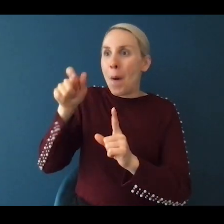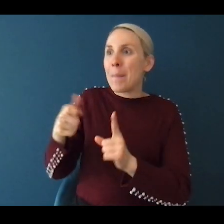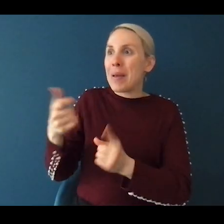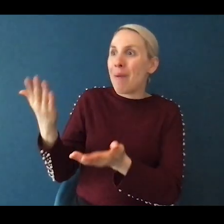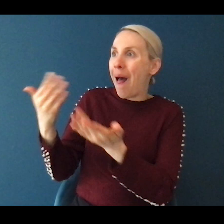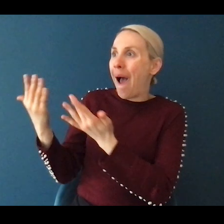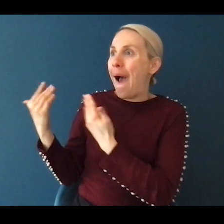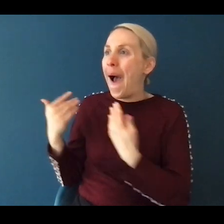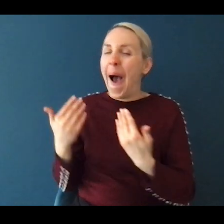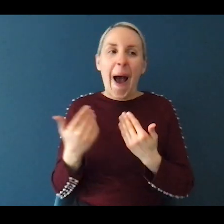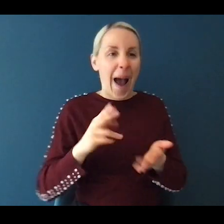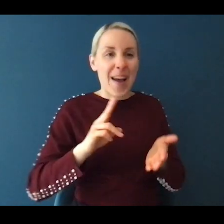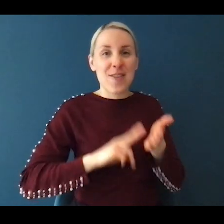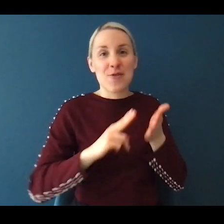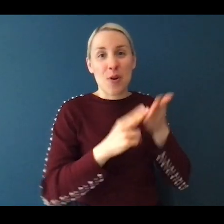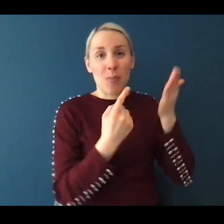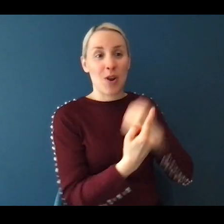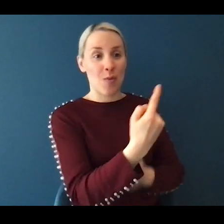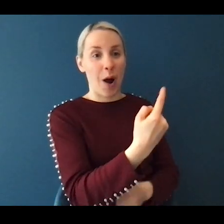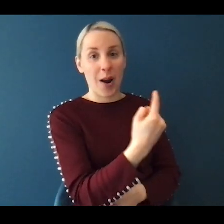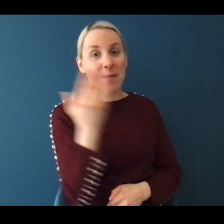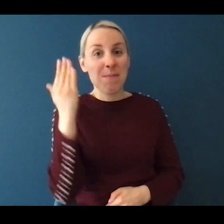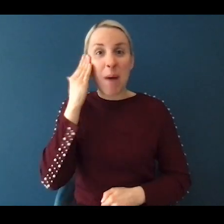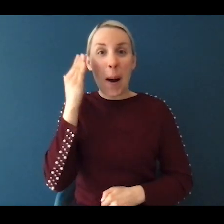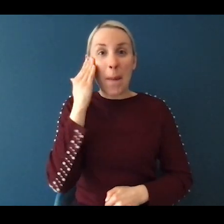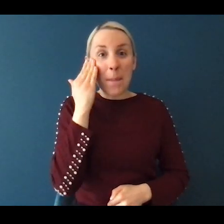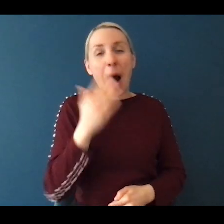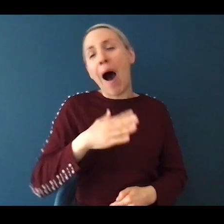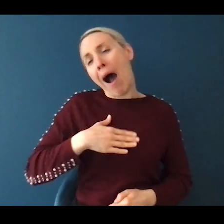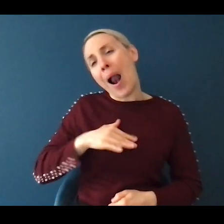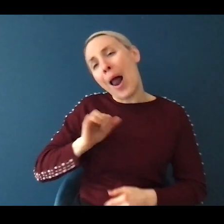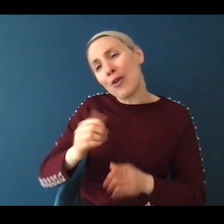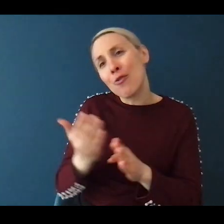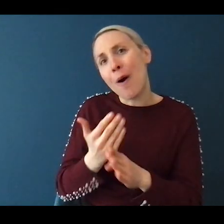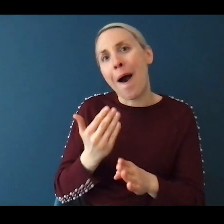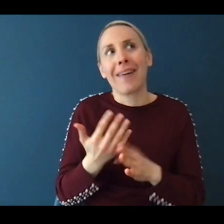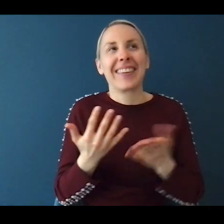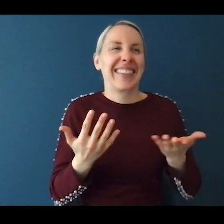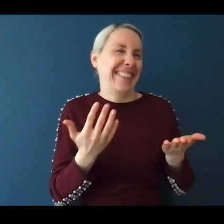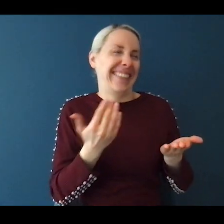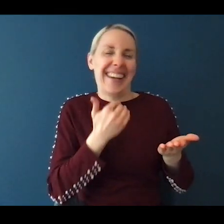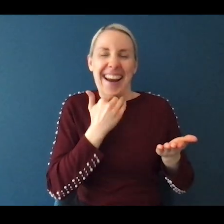mom saying that they like your work it just it just feels nice and it allows you to say